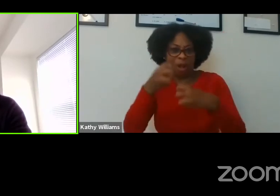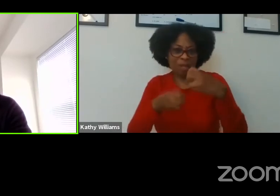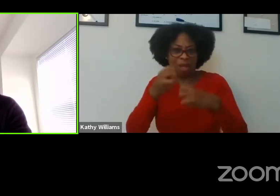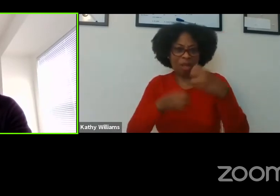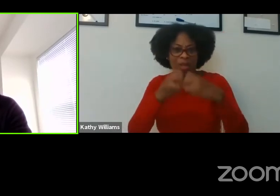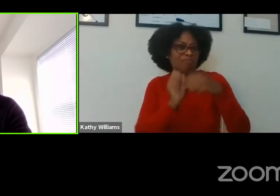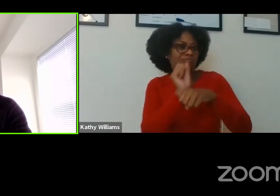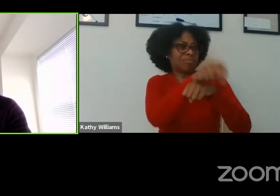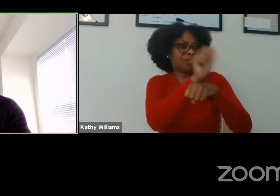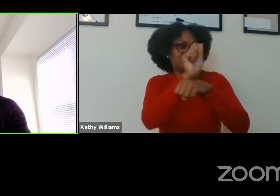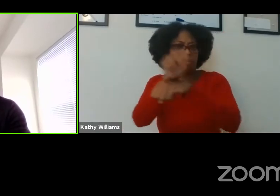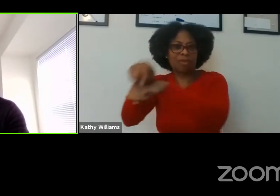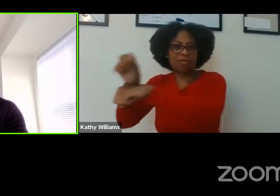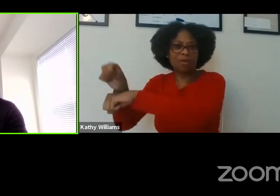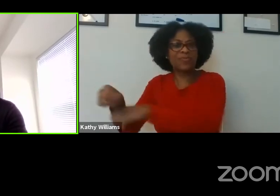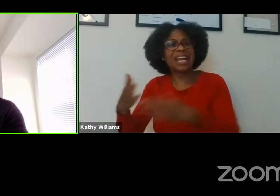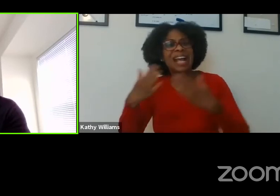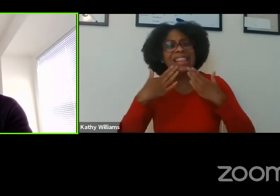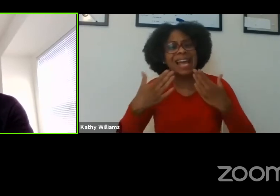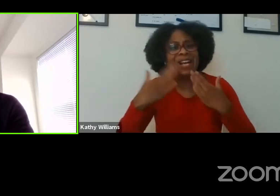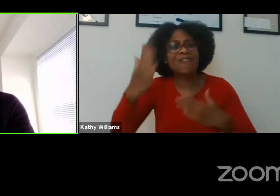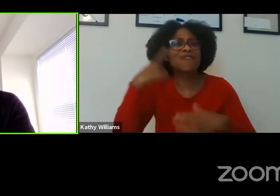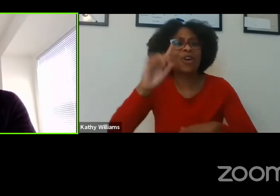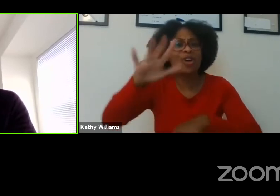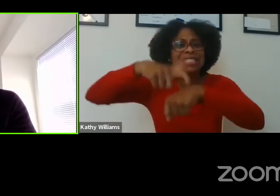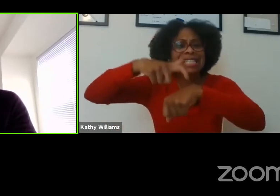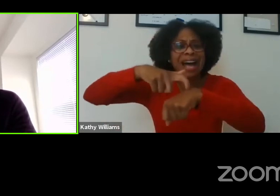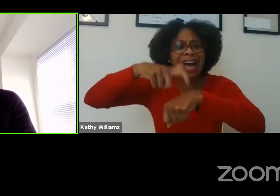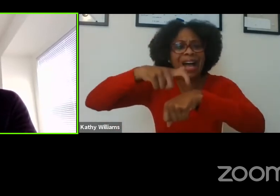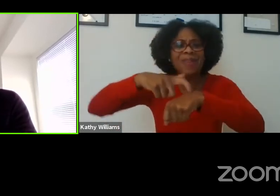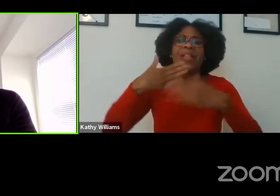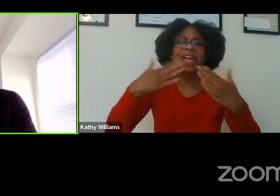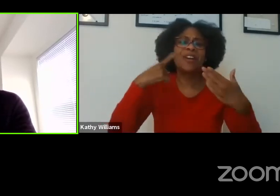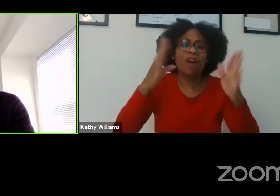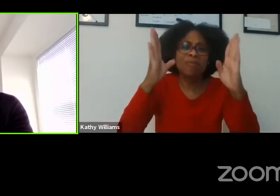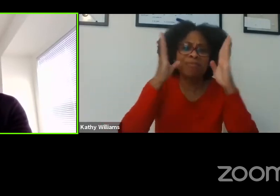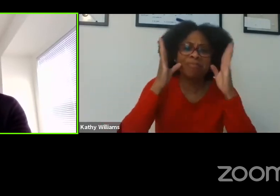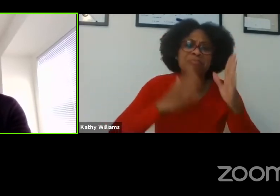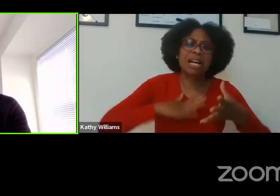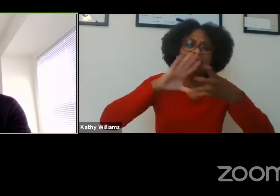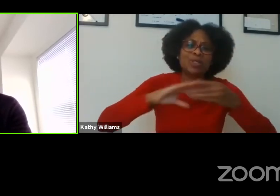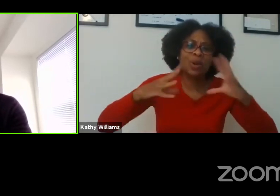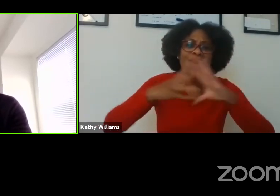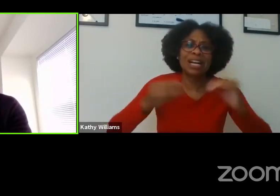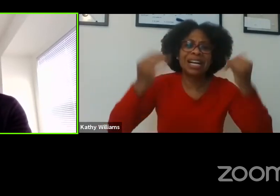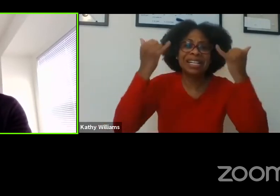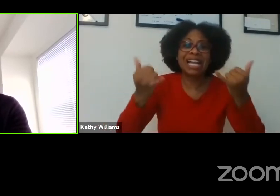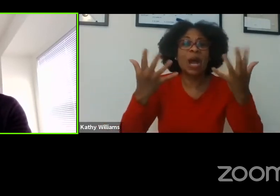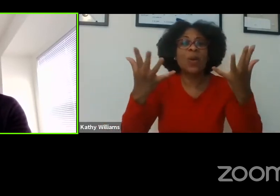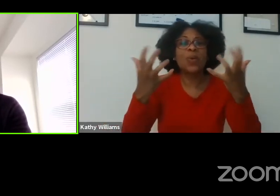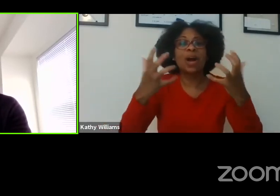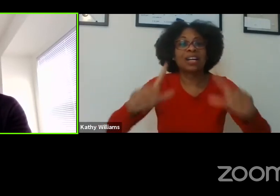So I thank you guys for your time. I thank you guys for listening to my story. And I would like to open it up for questions.